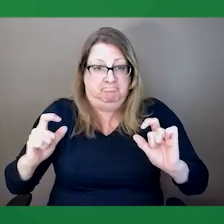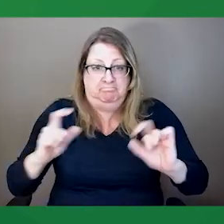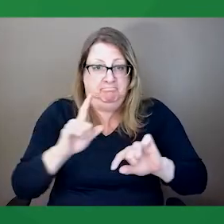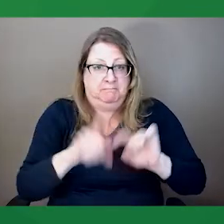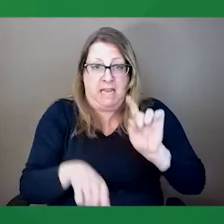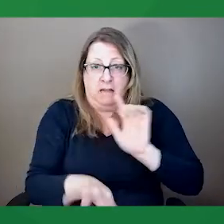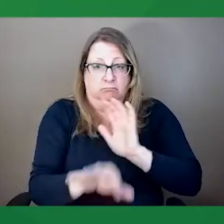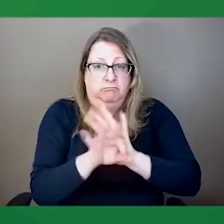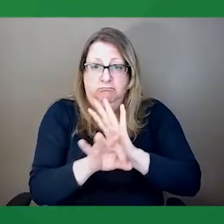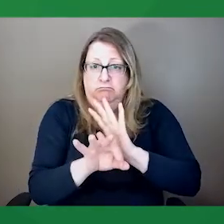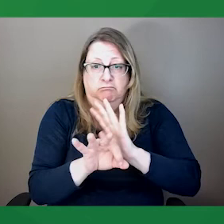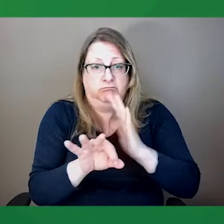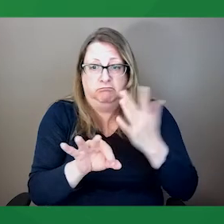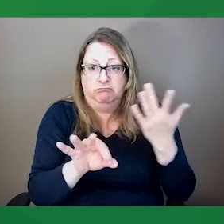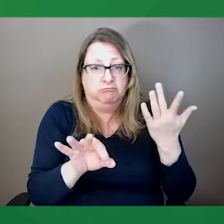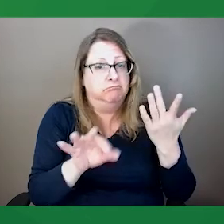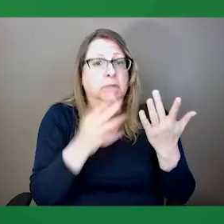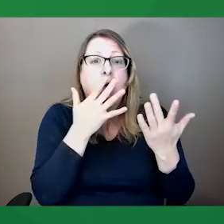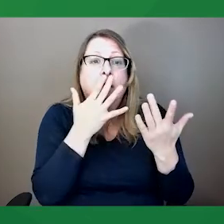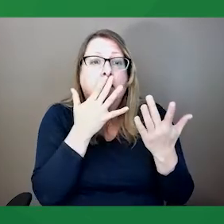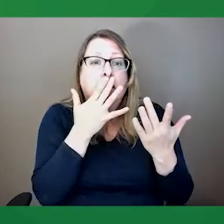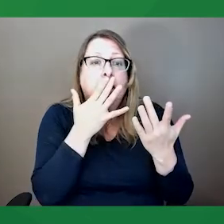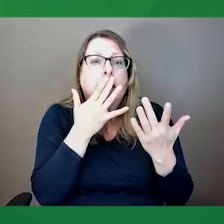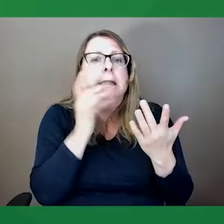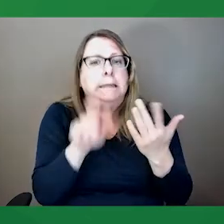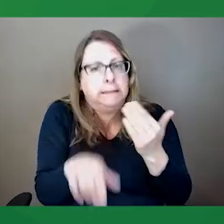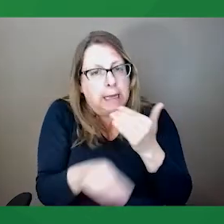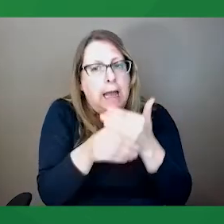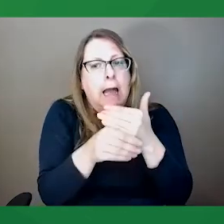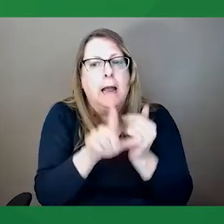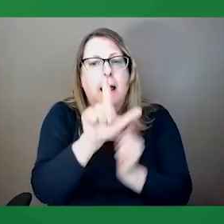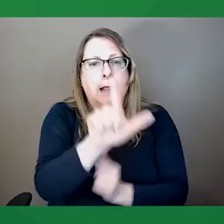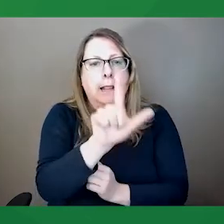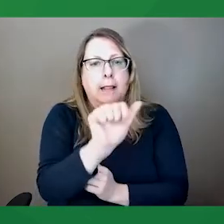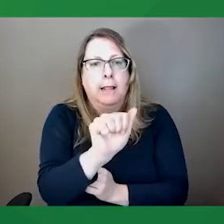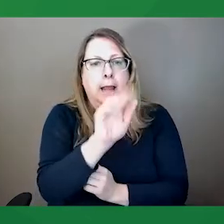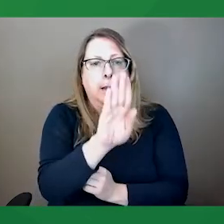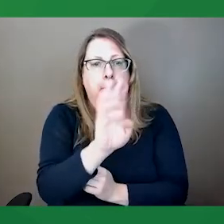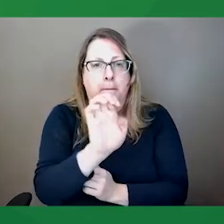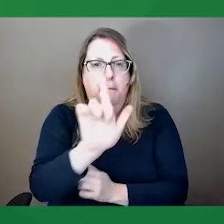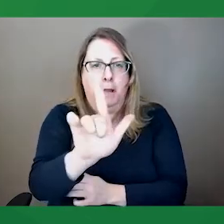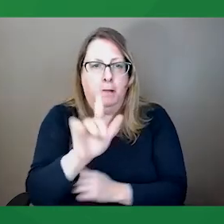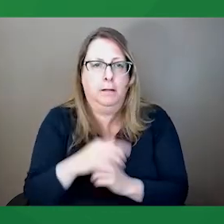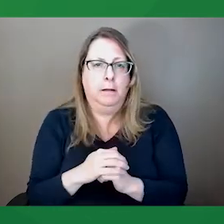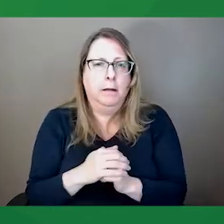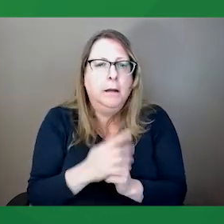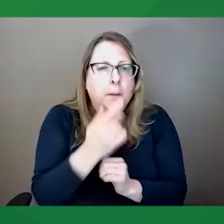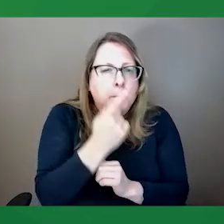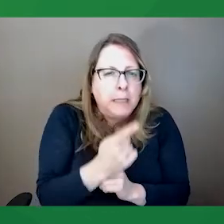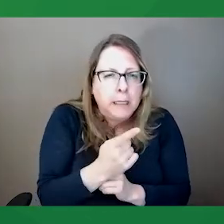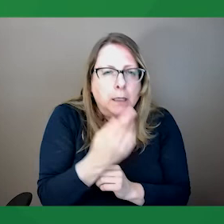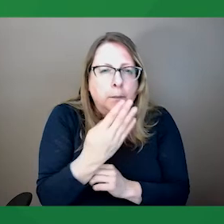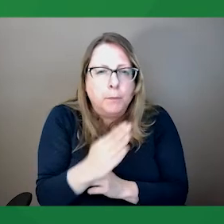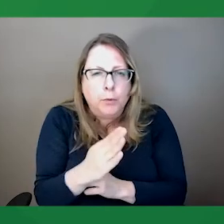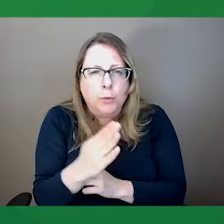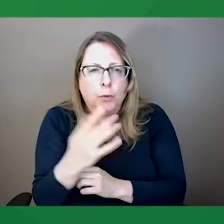You won't be able to determine what the colors are, so we use labels for them. Now, the labels that I've used... I'm sorry, I need to get closer to here.